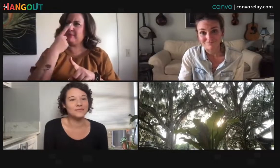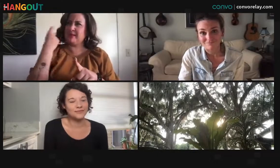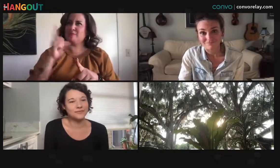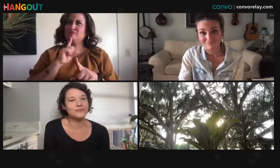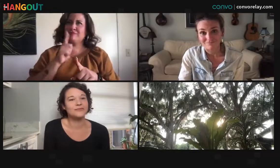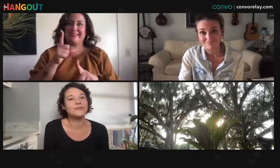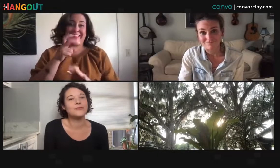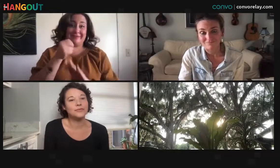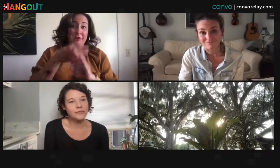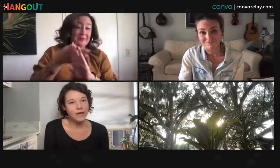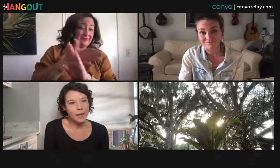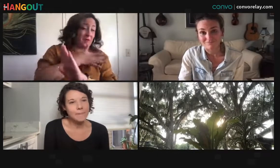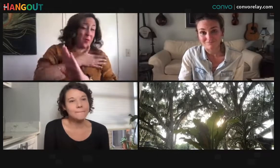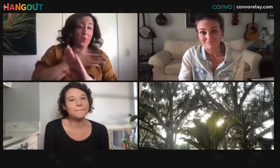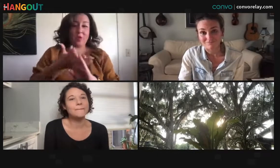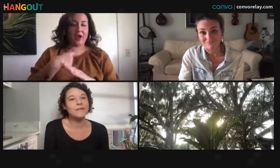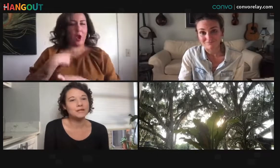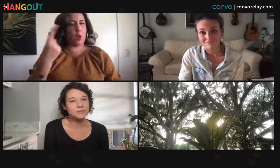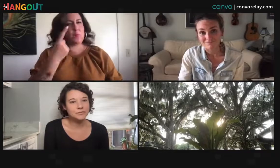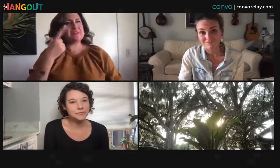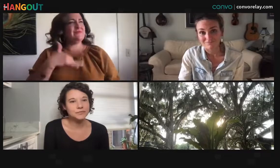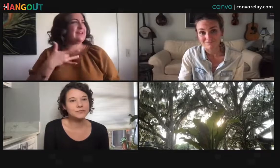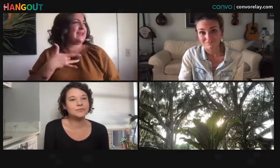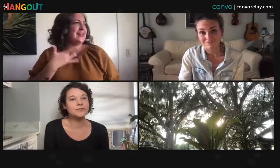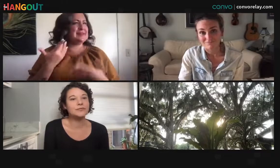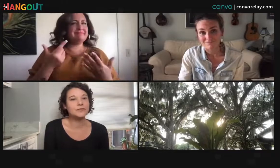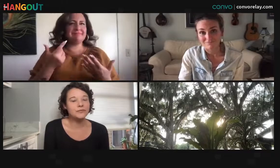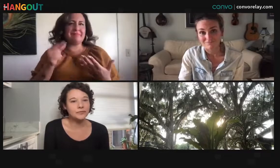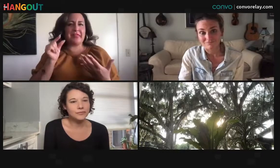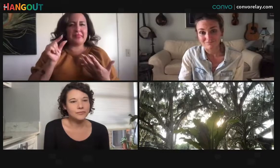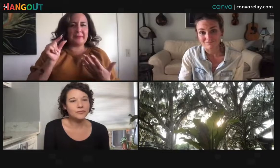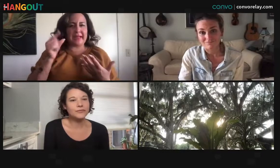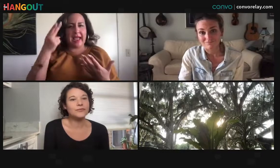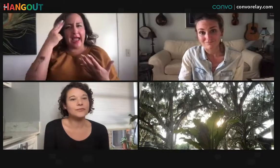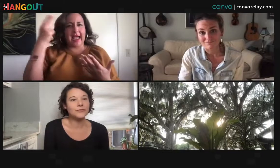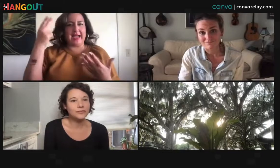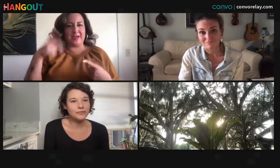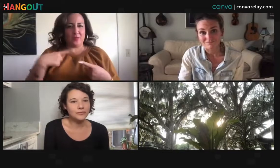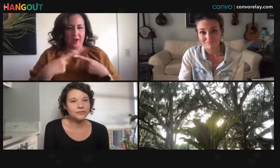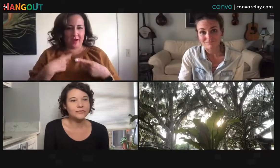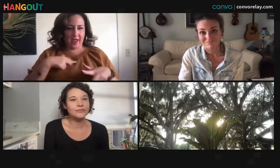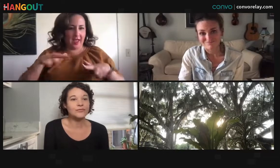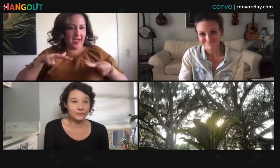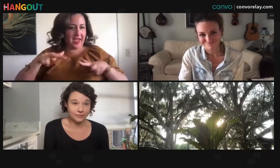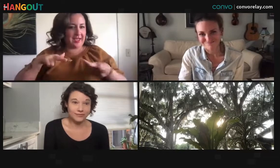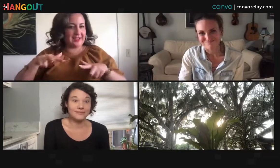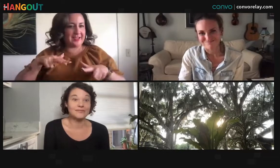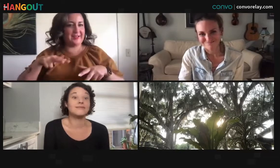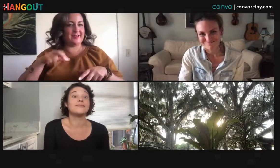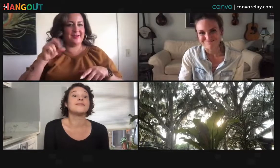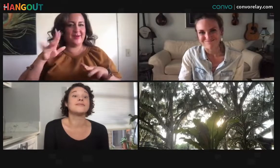and it made sense to me because even before that i would always feel a little bit high when i would